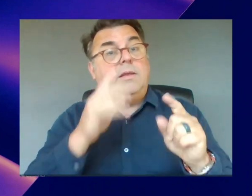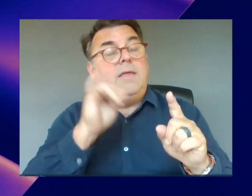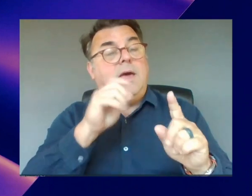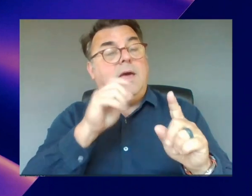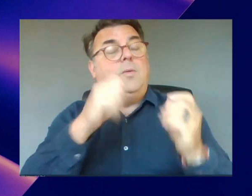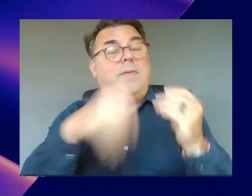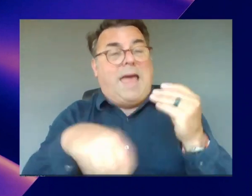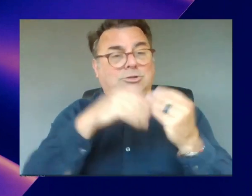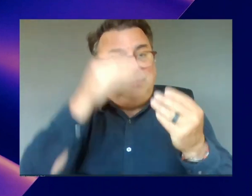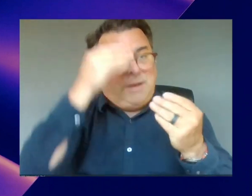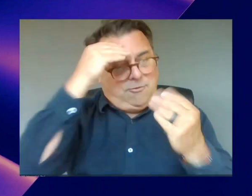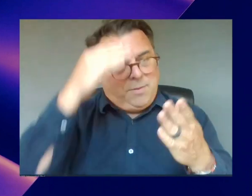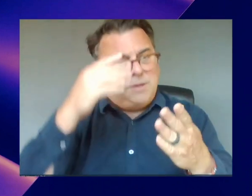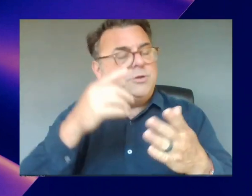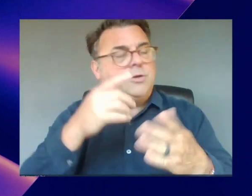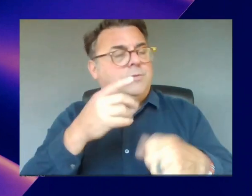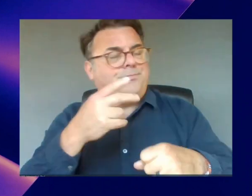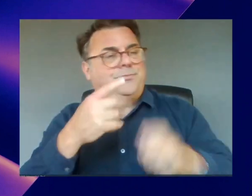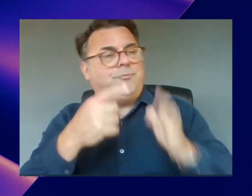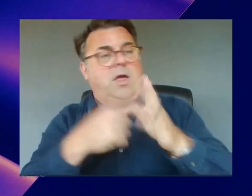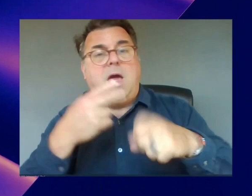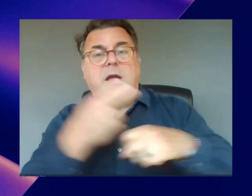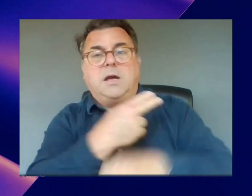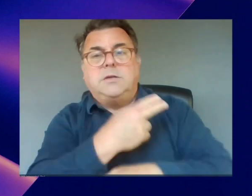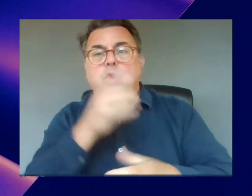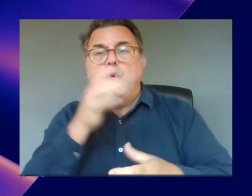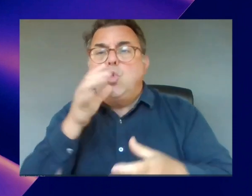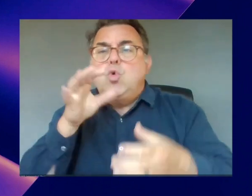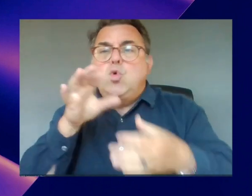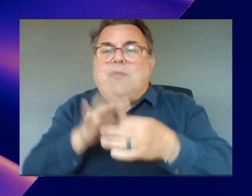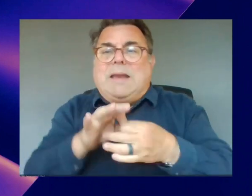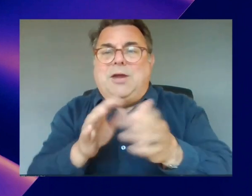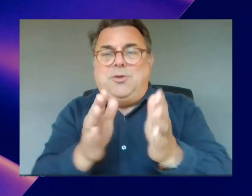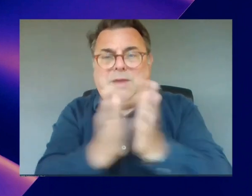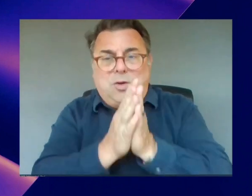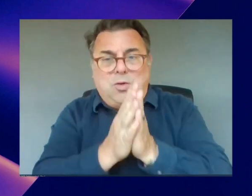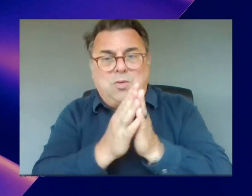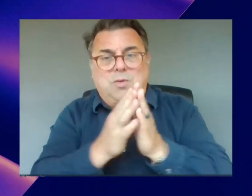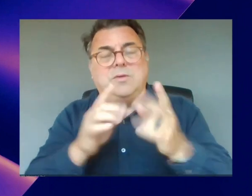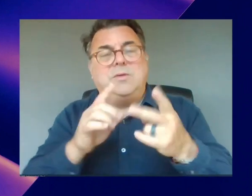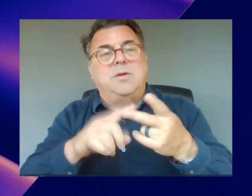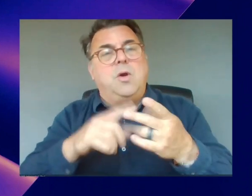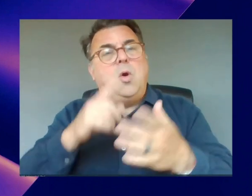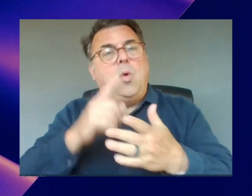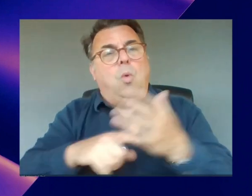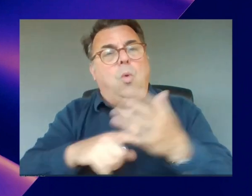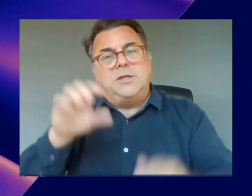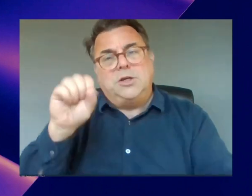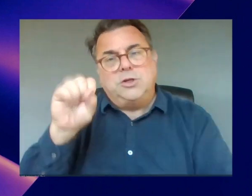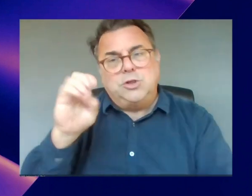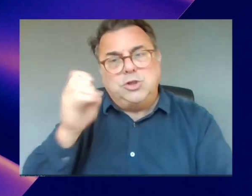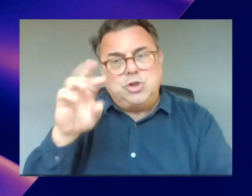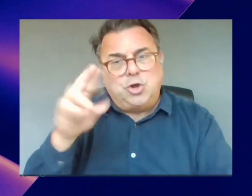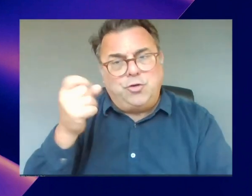What was the customer that was associated with this request? What was the particular server instance ID?